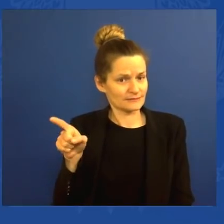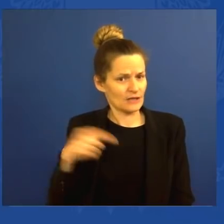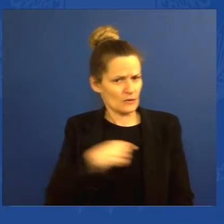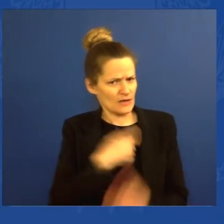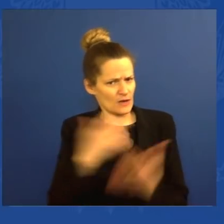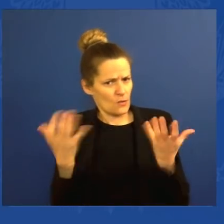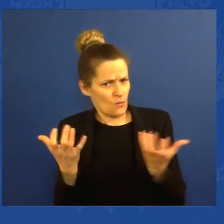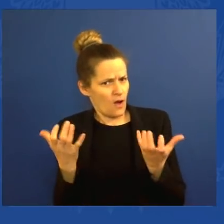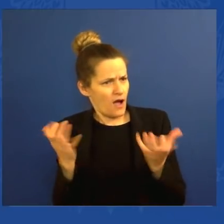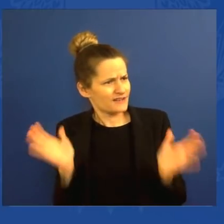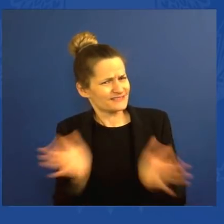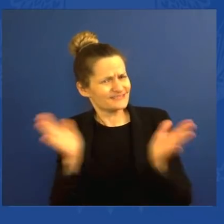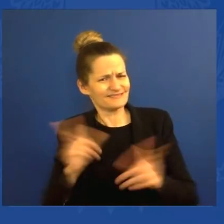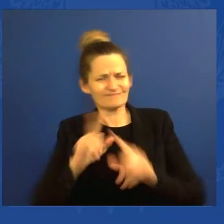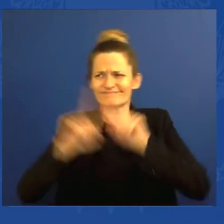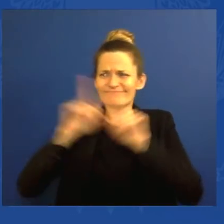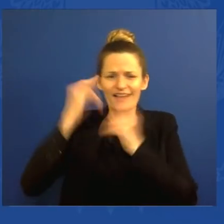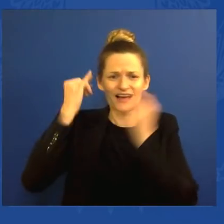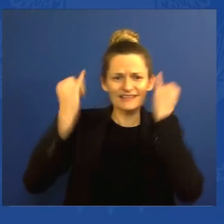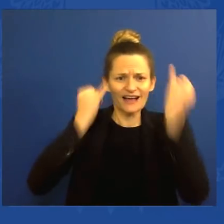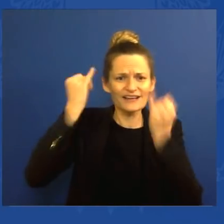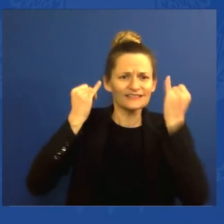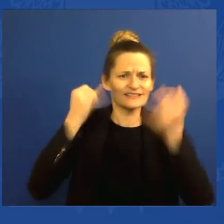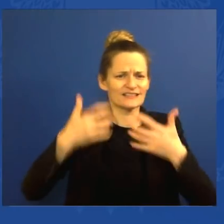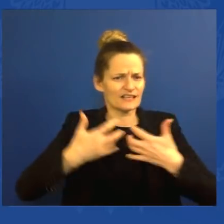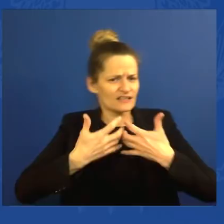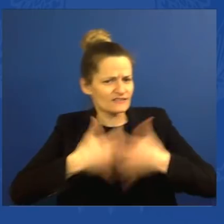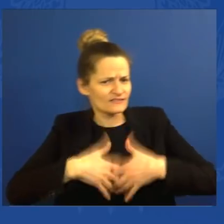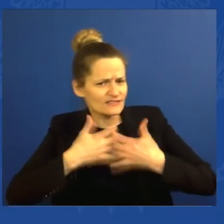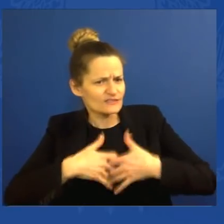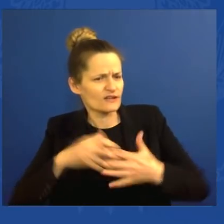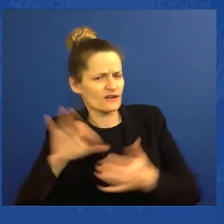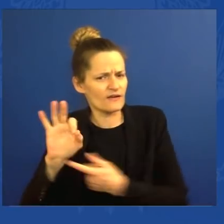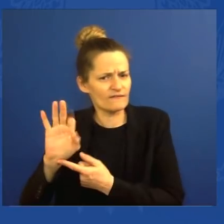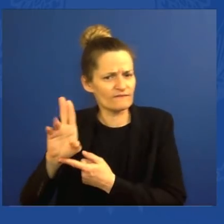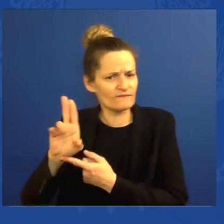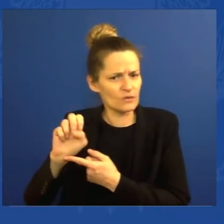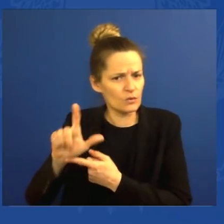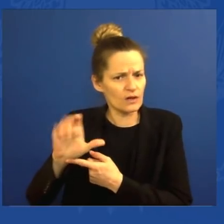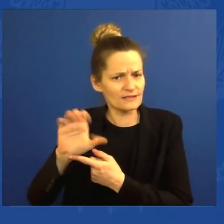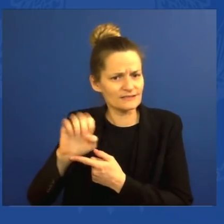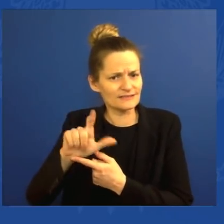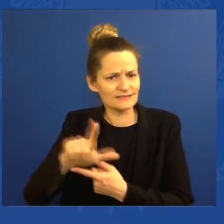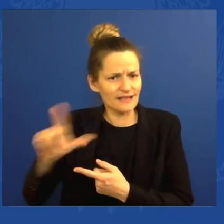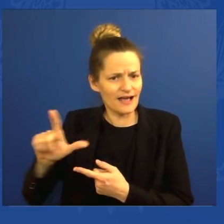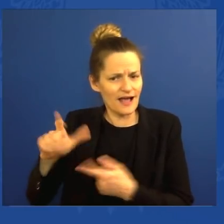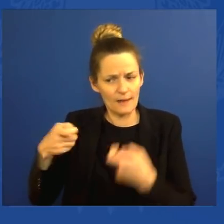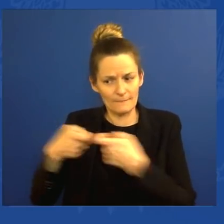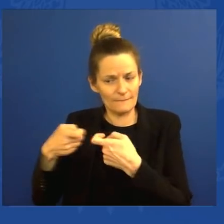fuel cell and battery-electric power solutions for commercial and industrial equipment. And those applications serve some of the world's